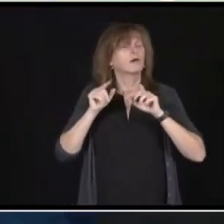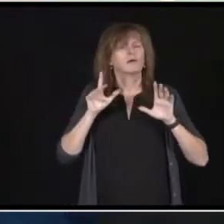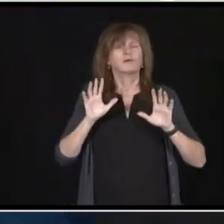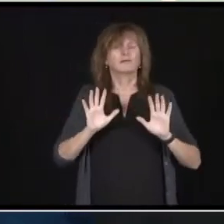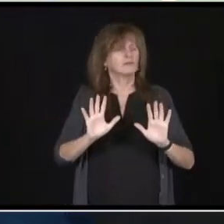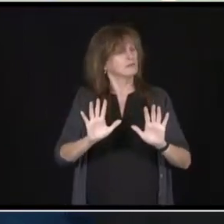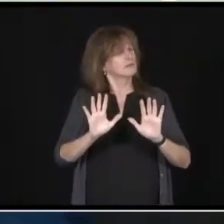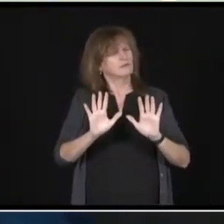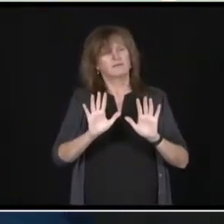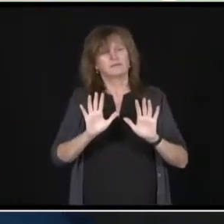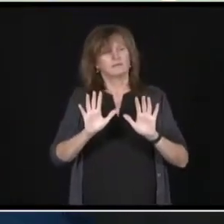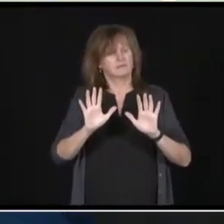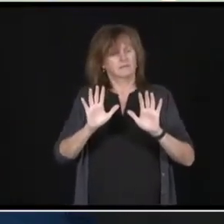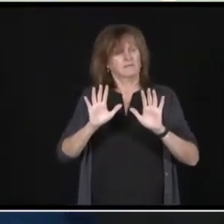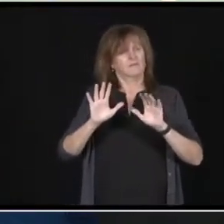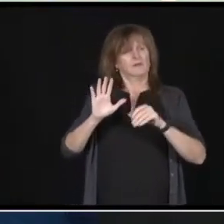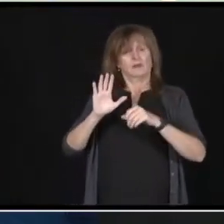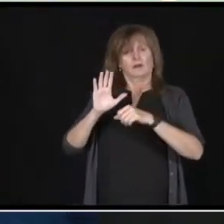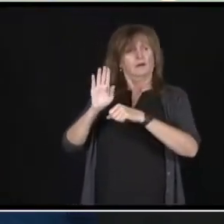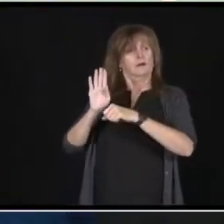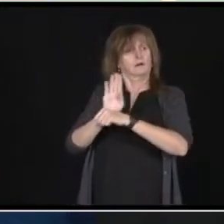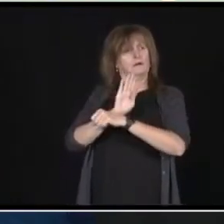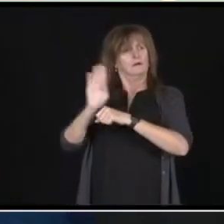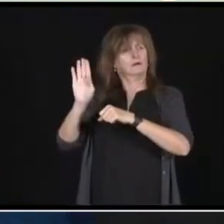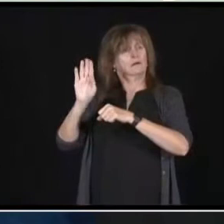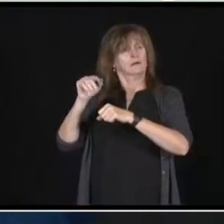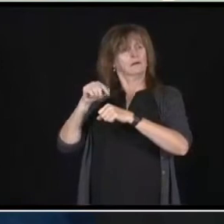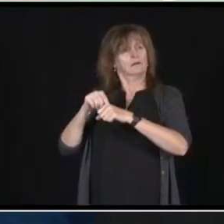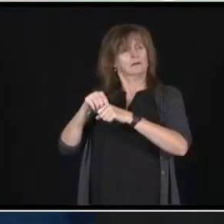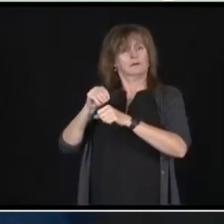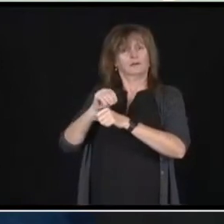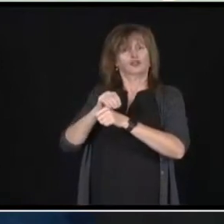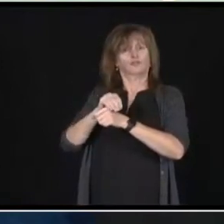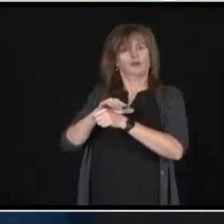The point is that there has been these outbreaks in these types of facility.